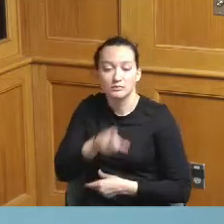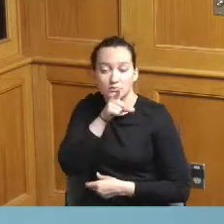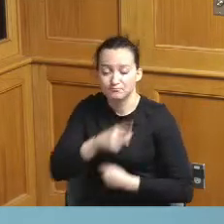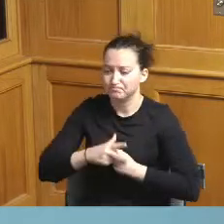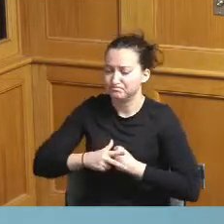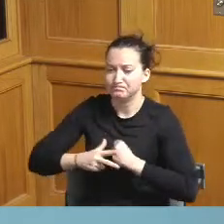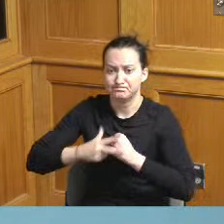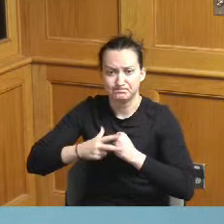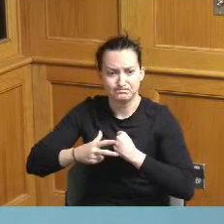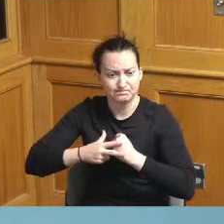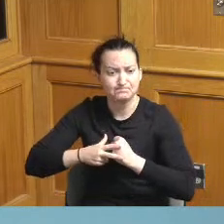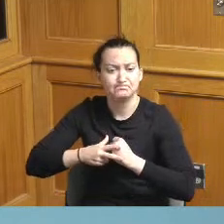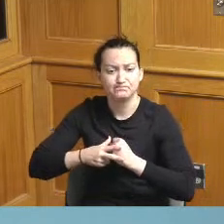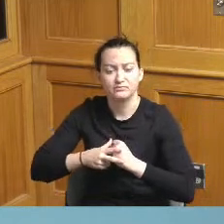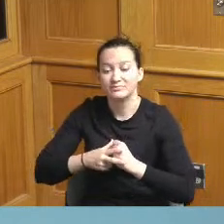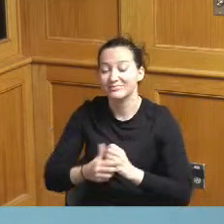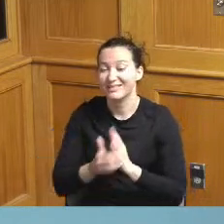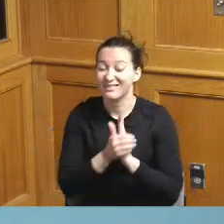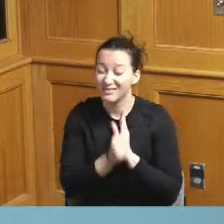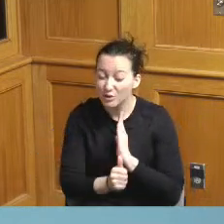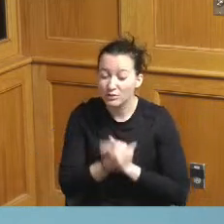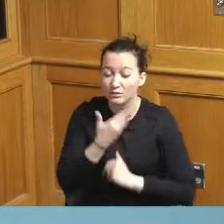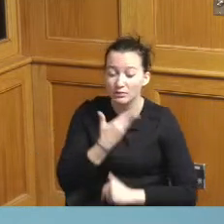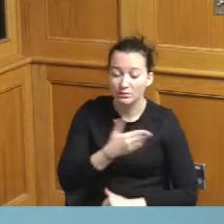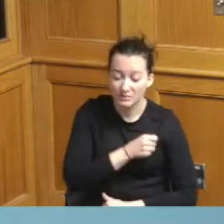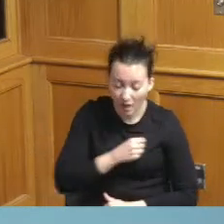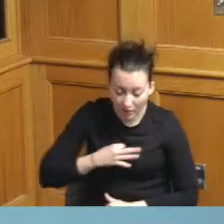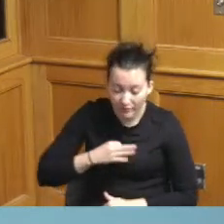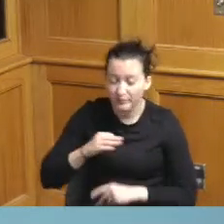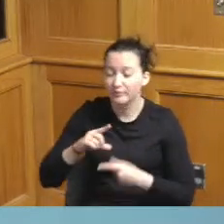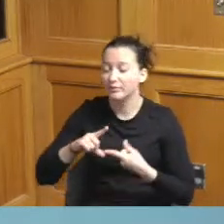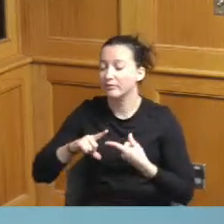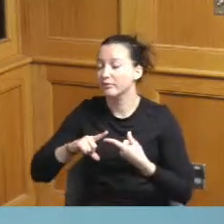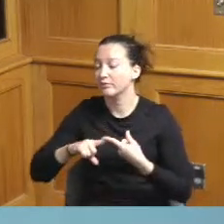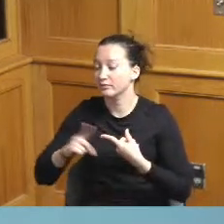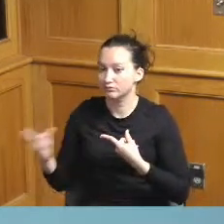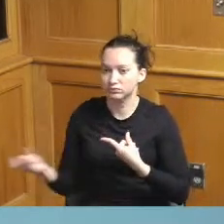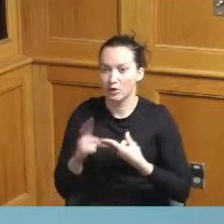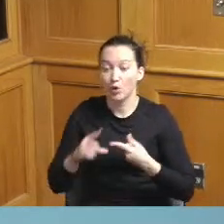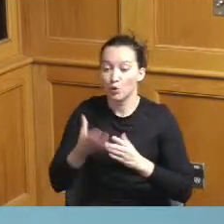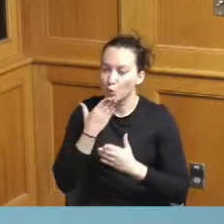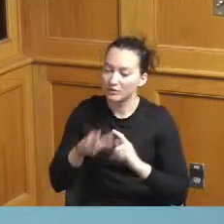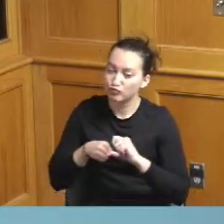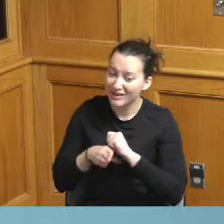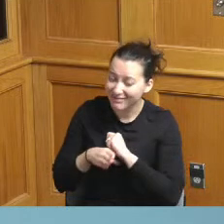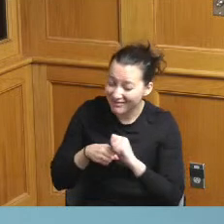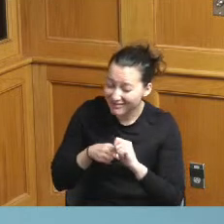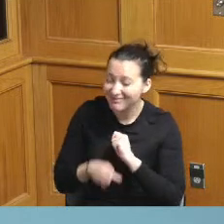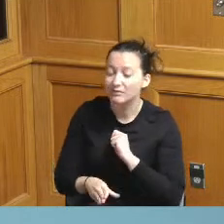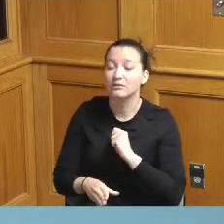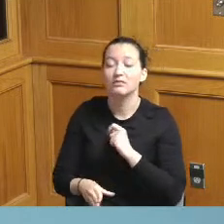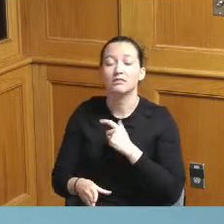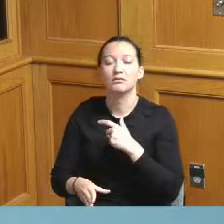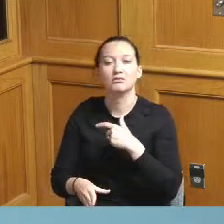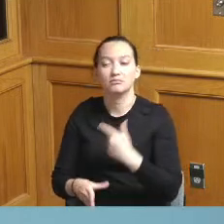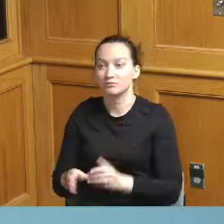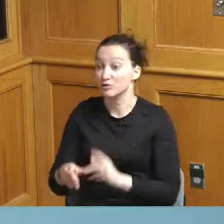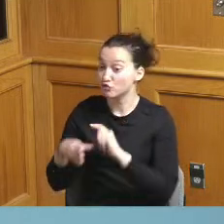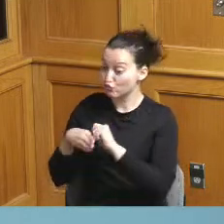continue to secure talented staff provide quality training for them and also not only training but